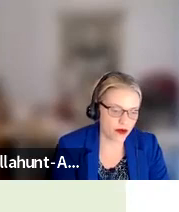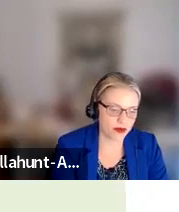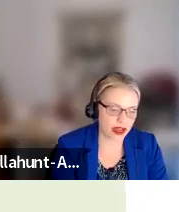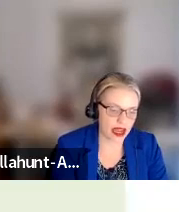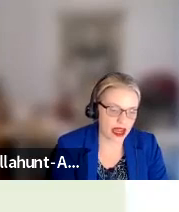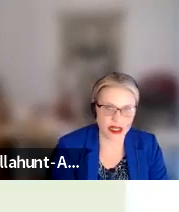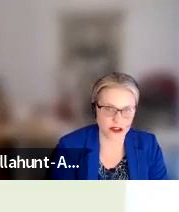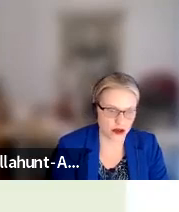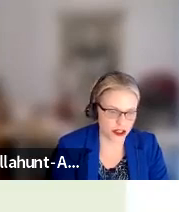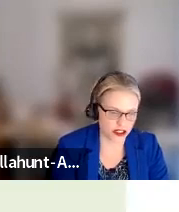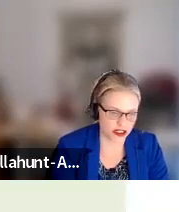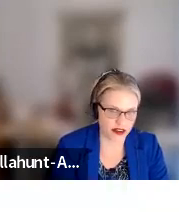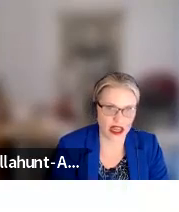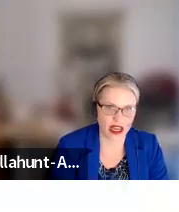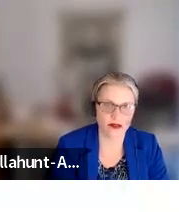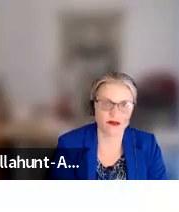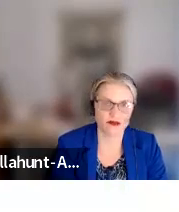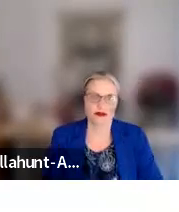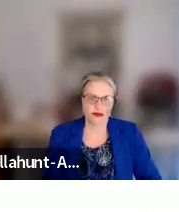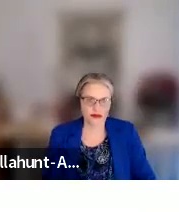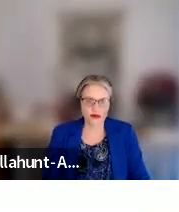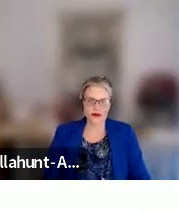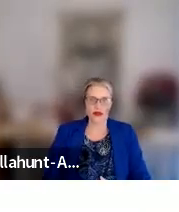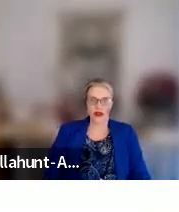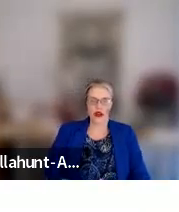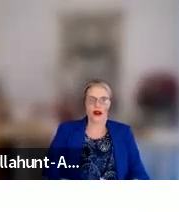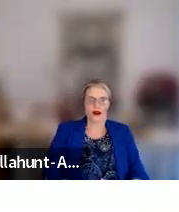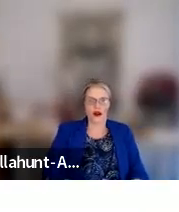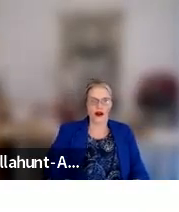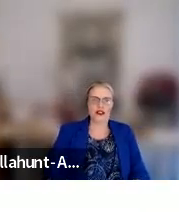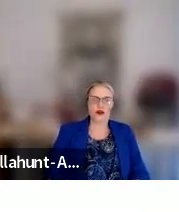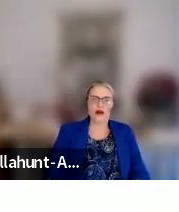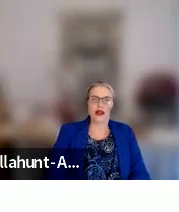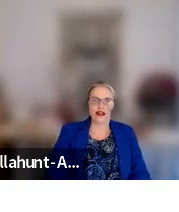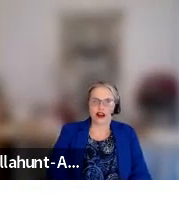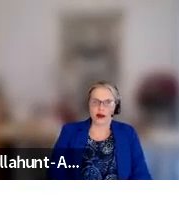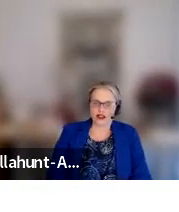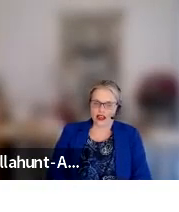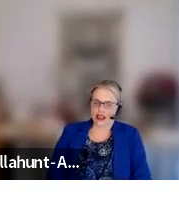And I will be happy to answer questions at the end. All right. So, what are we going to talk about today.